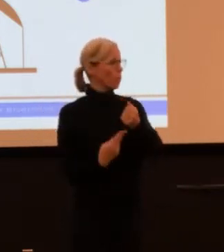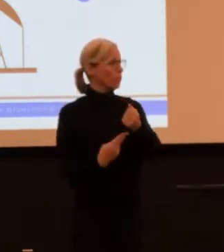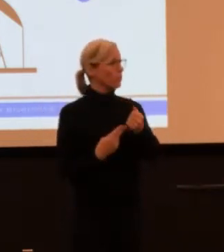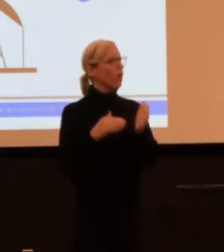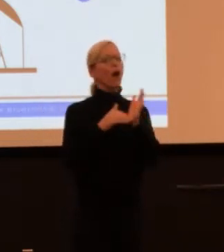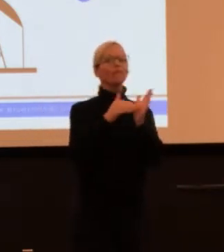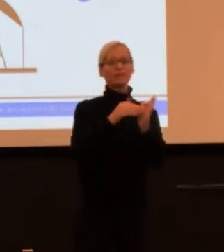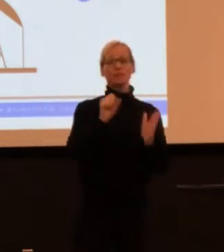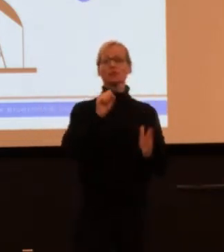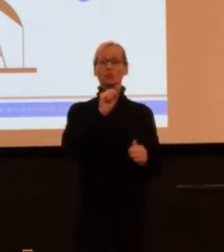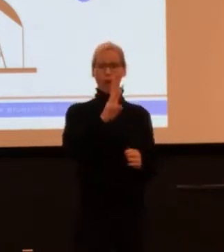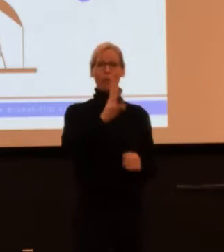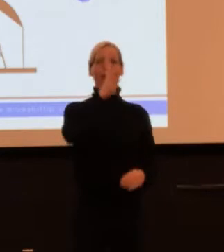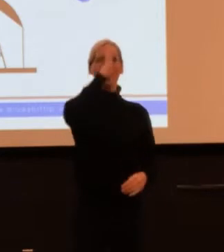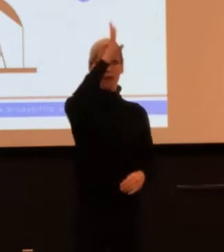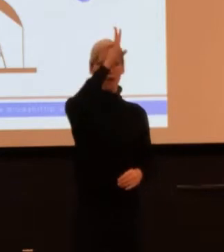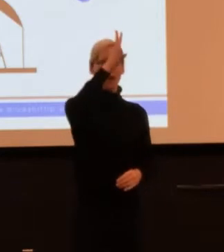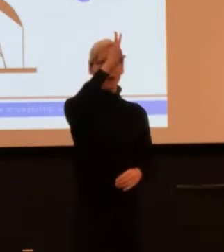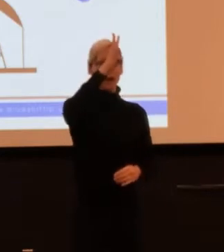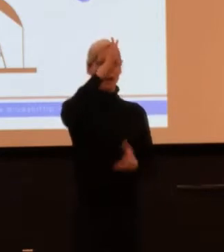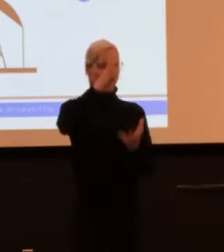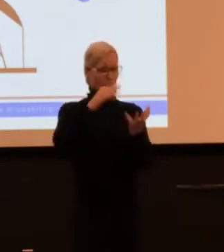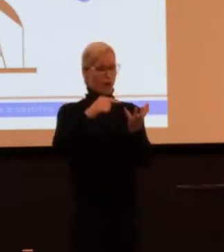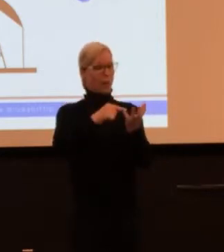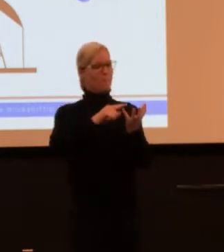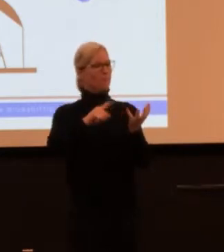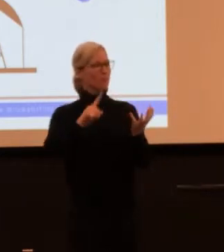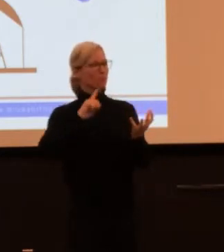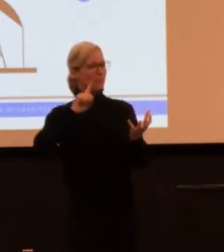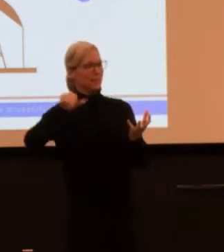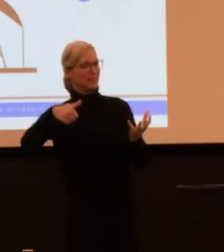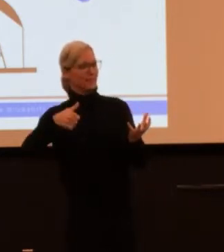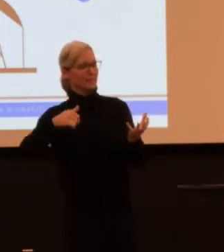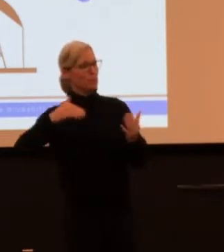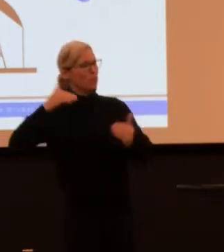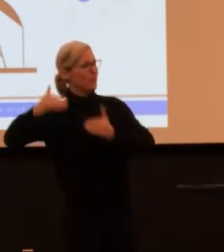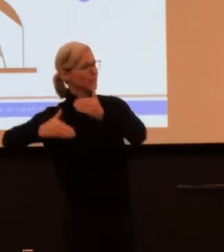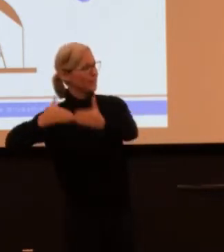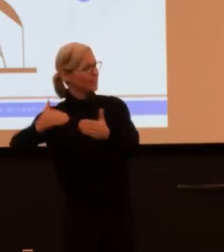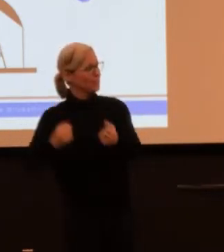that are like a product and aspects of it that are like a process.